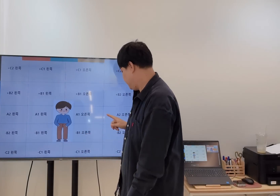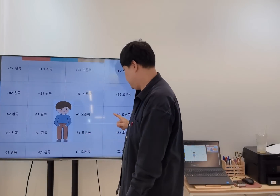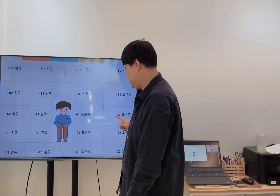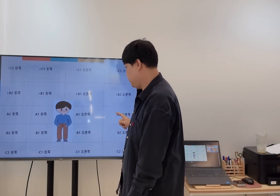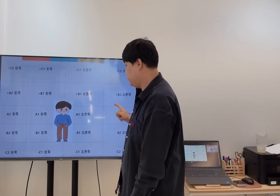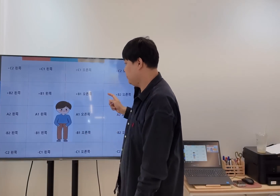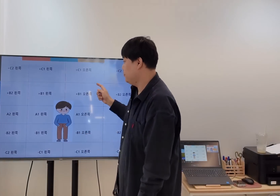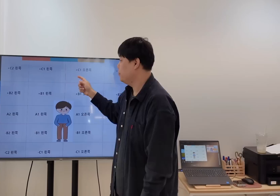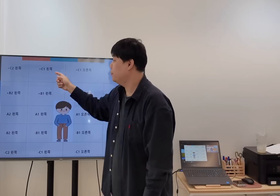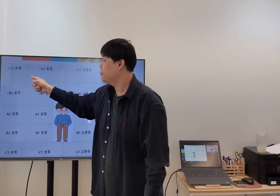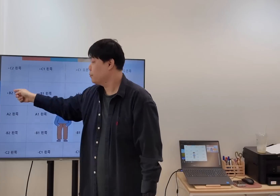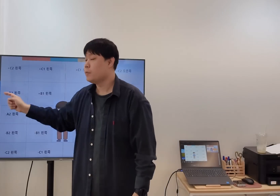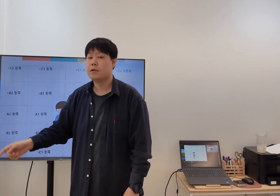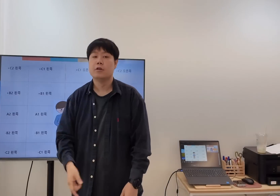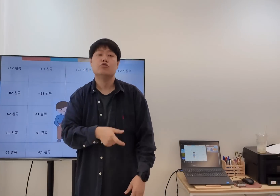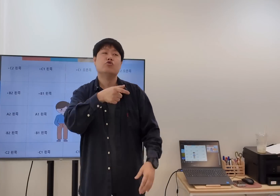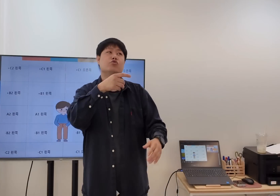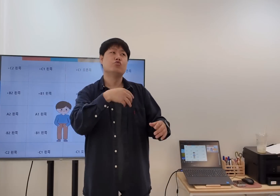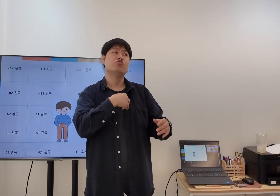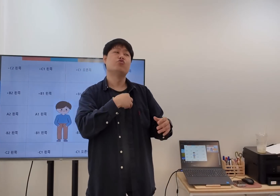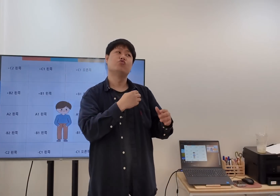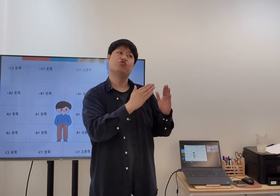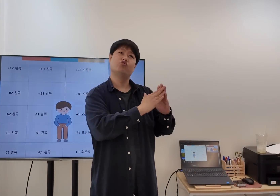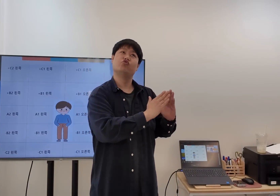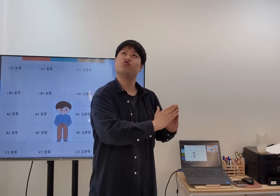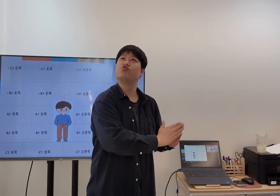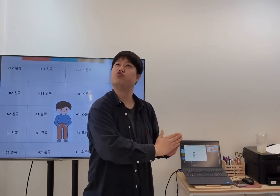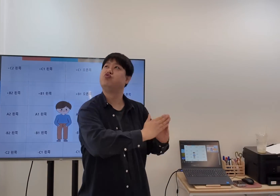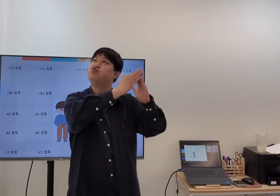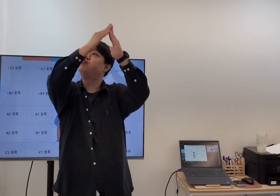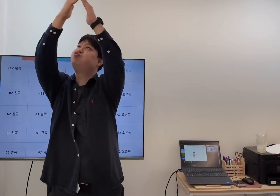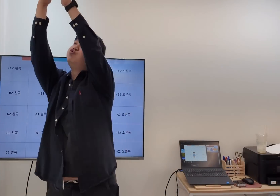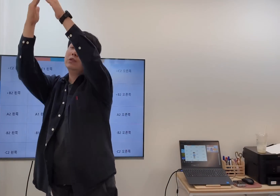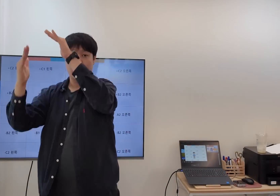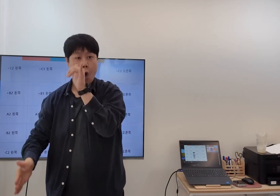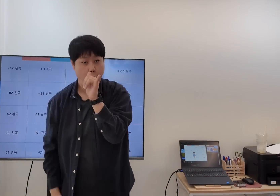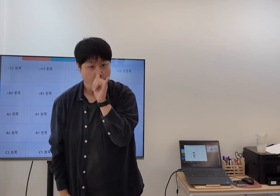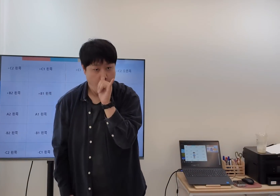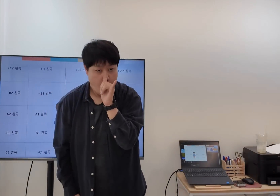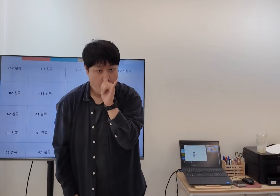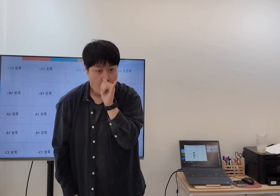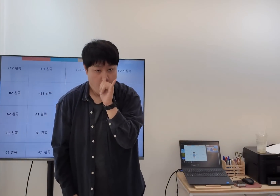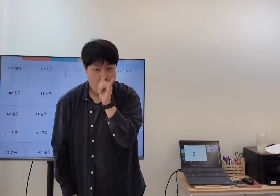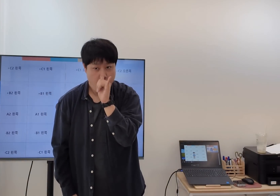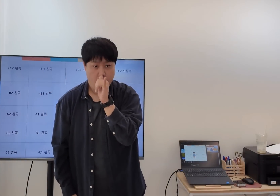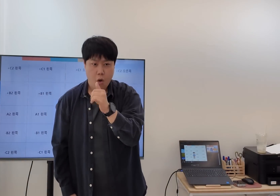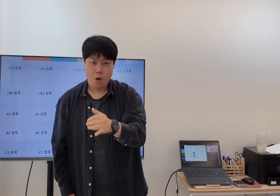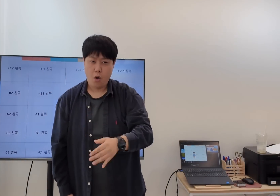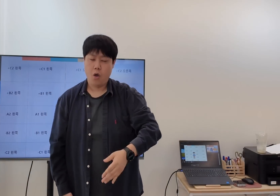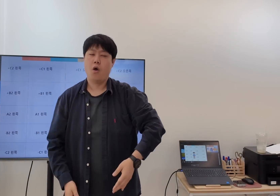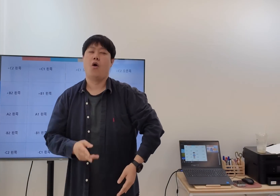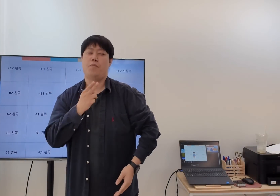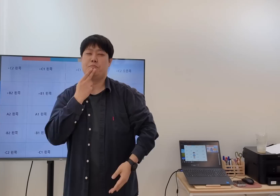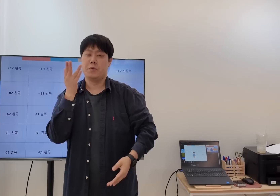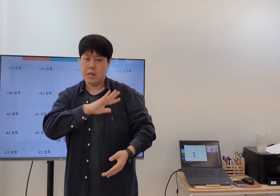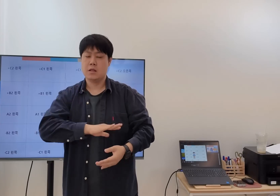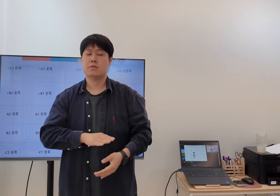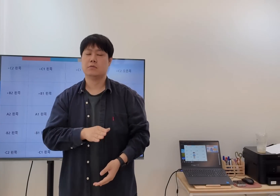can I move to the sky? No, but